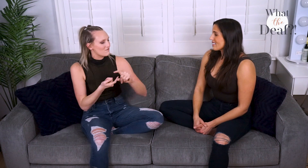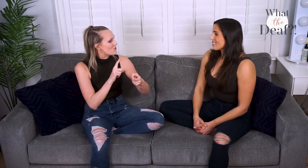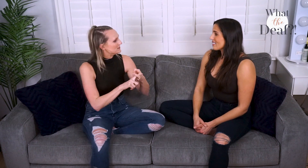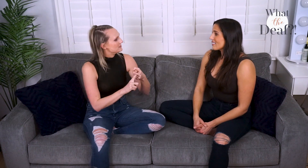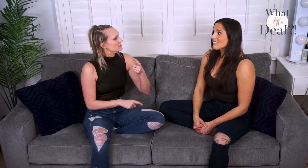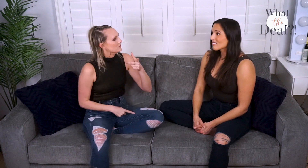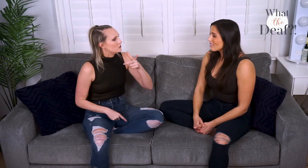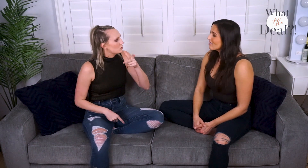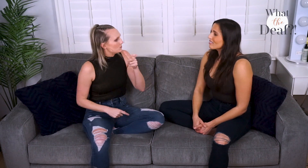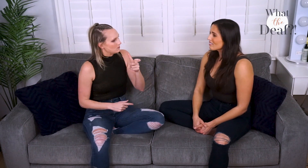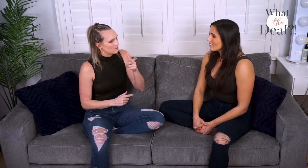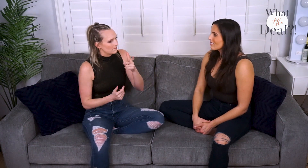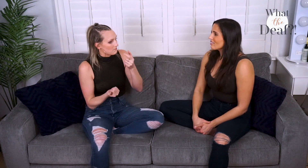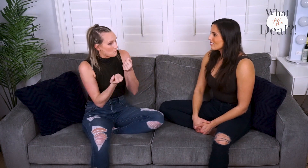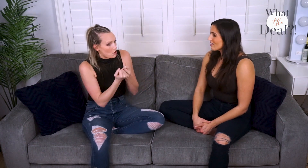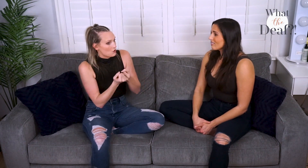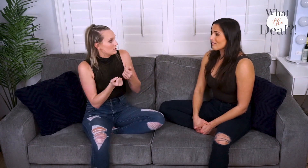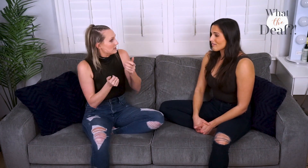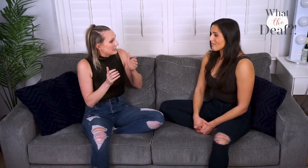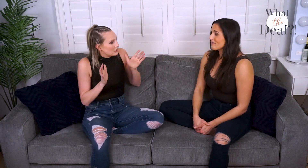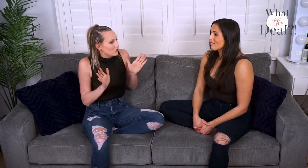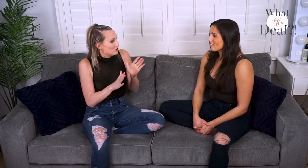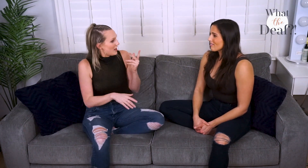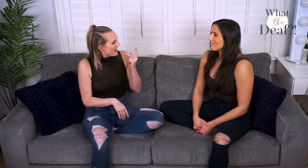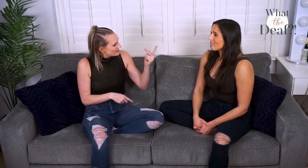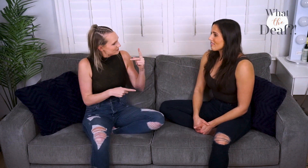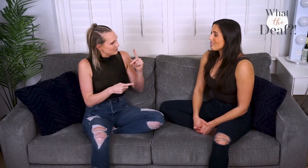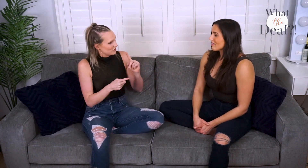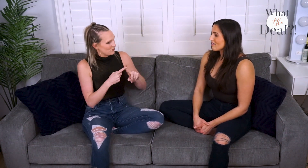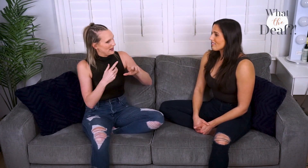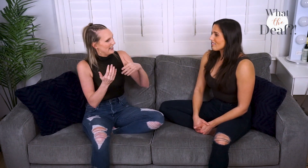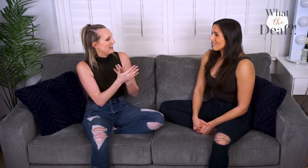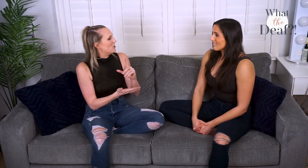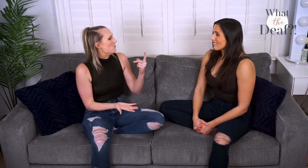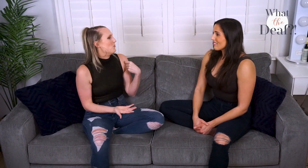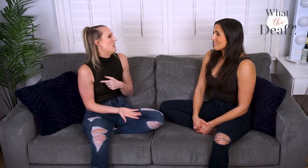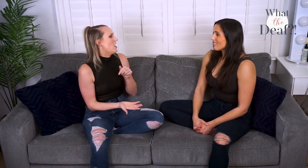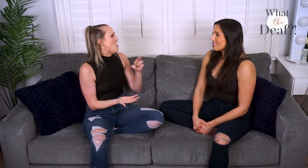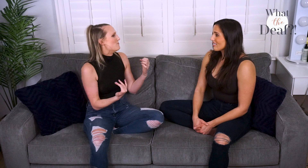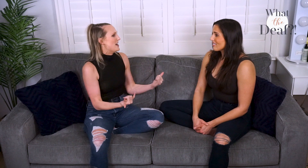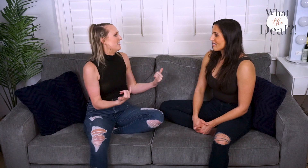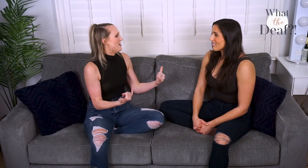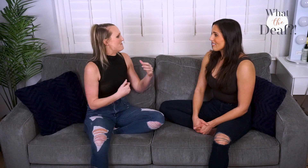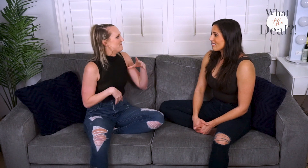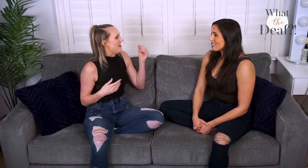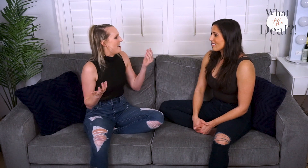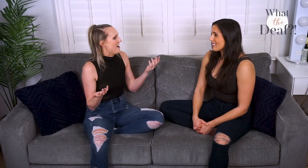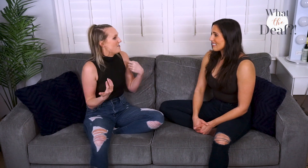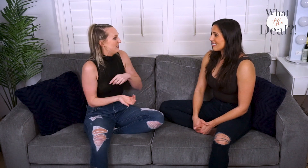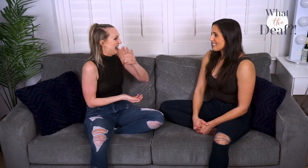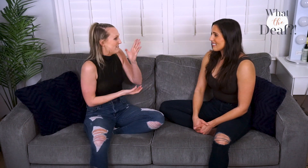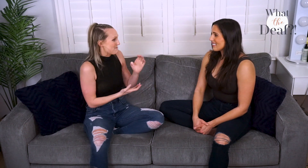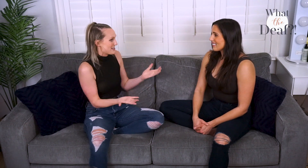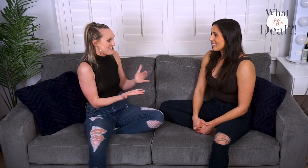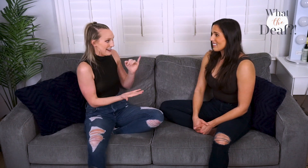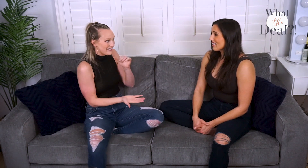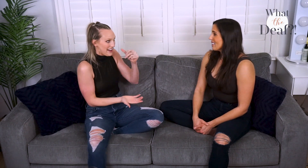within my family and friends who have supported us and encouraged us to get to where we are today. And we would never be here